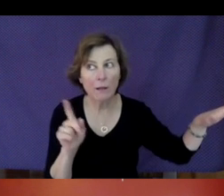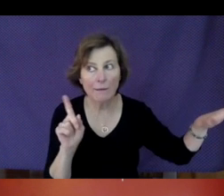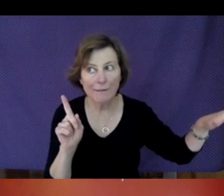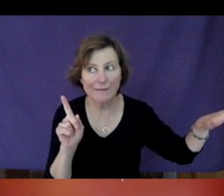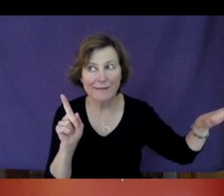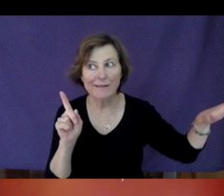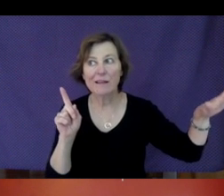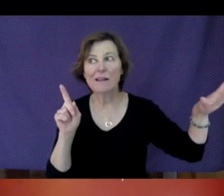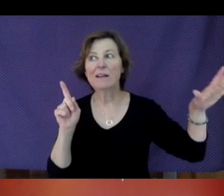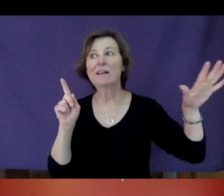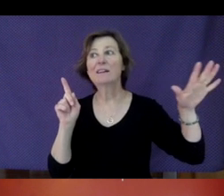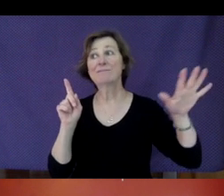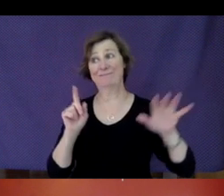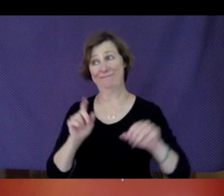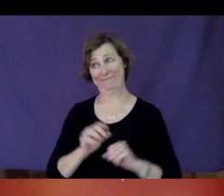There are no wrong people